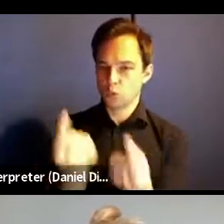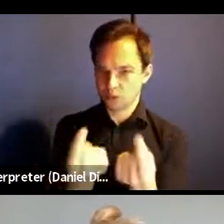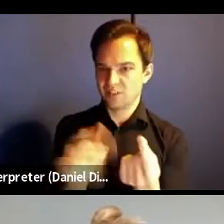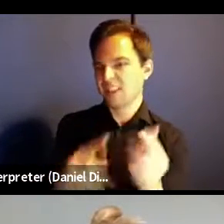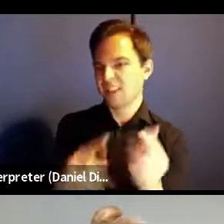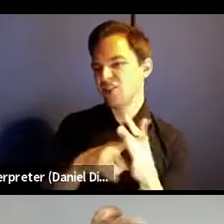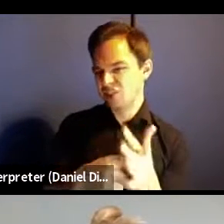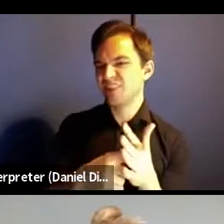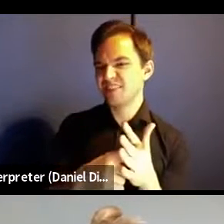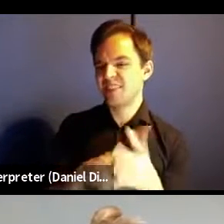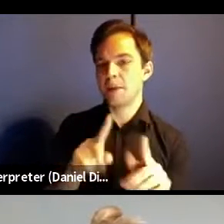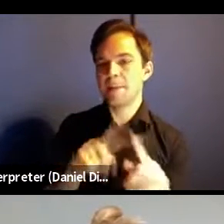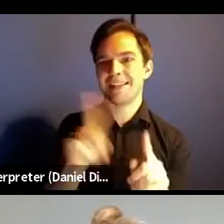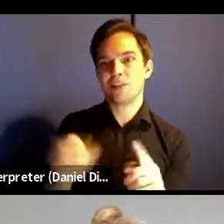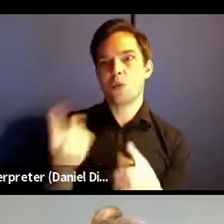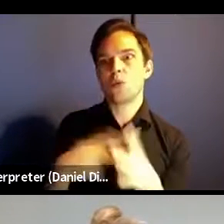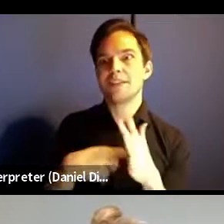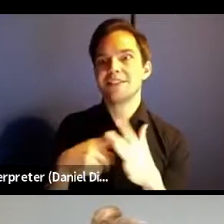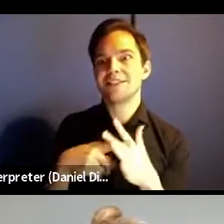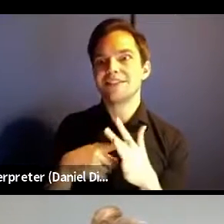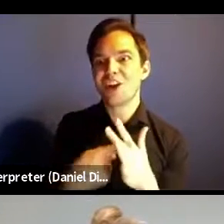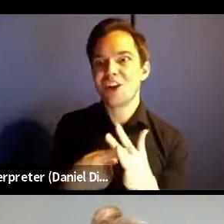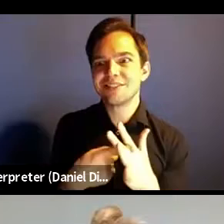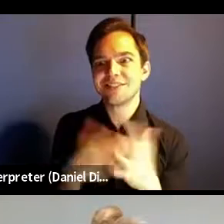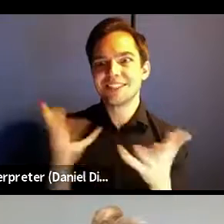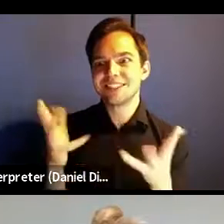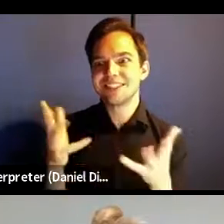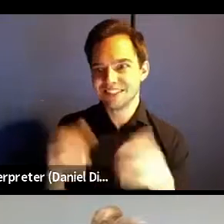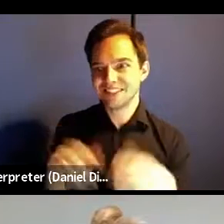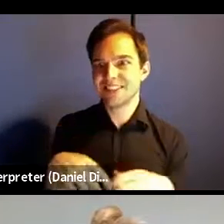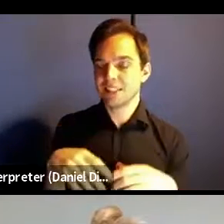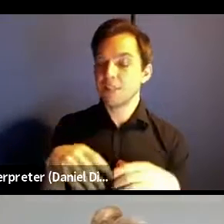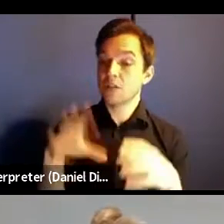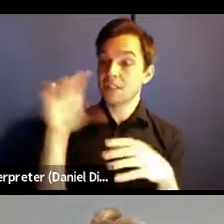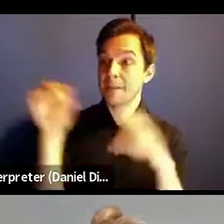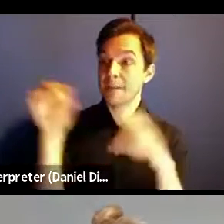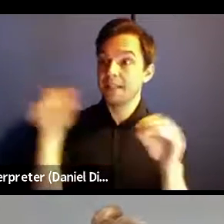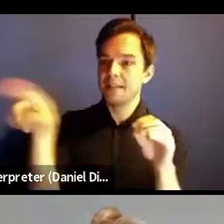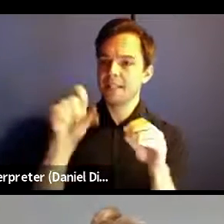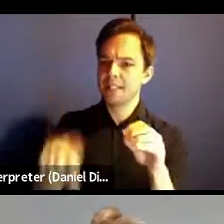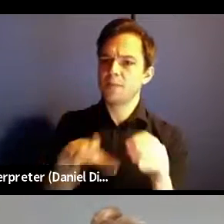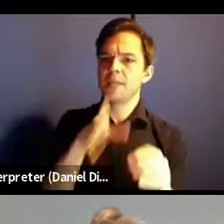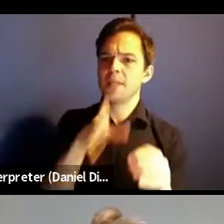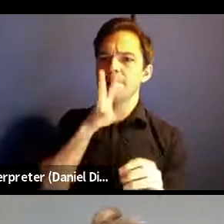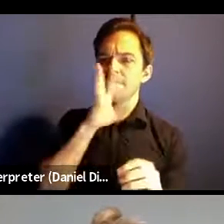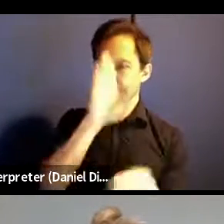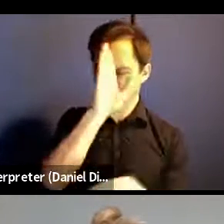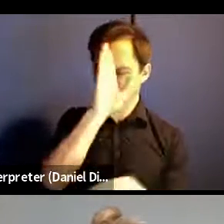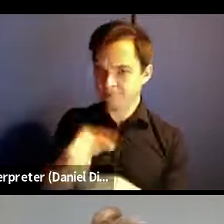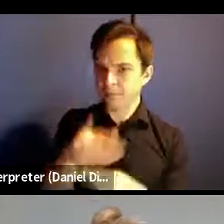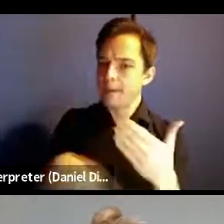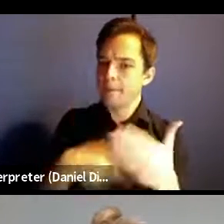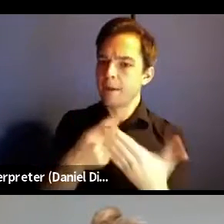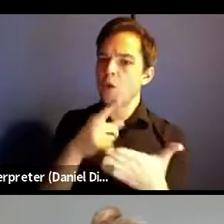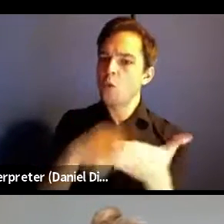but it's only the start. Companies need to be vocal about the work that they've done, how they've accomplished it,